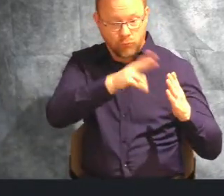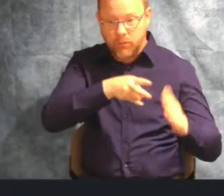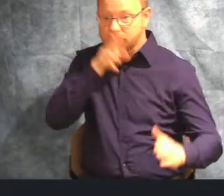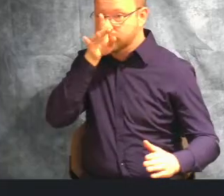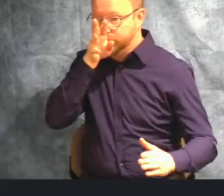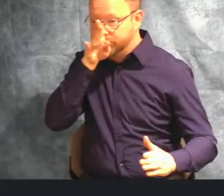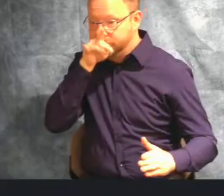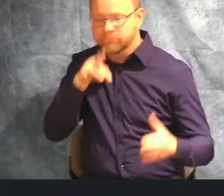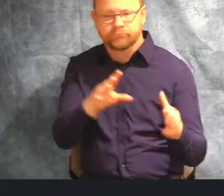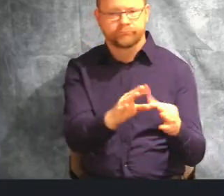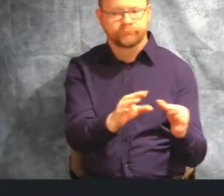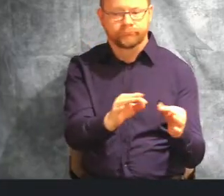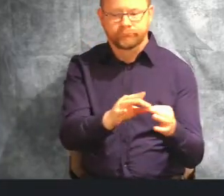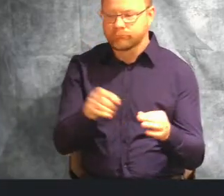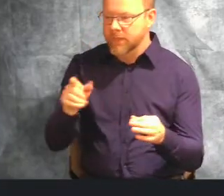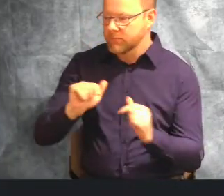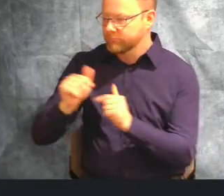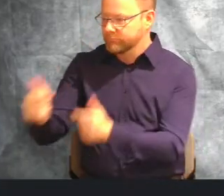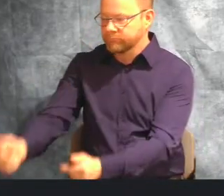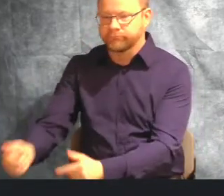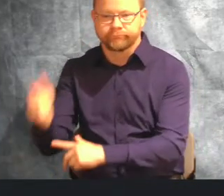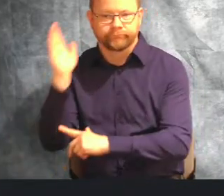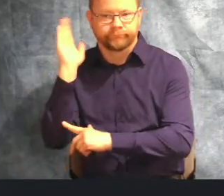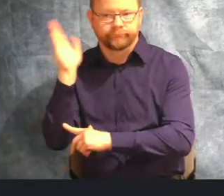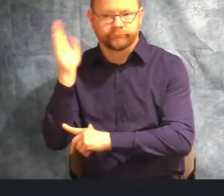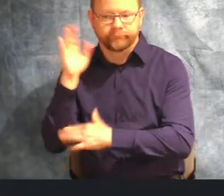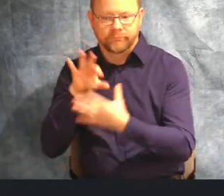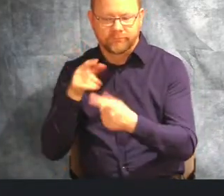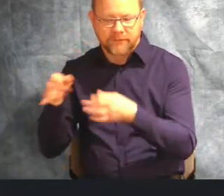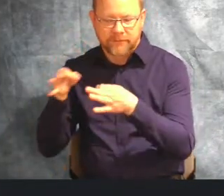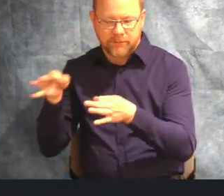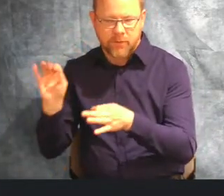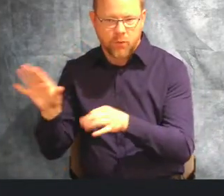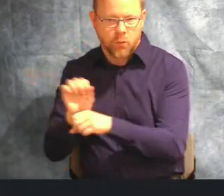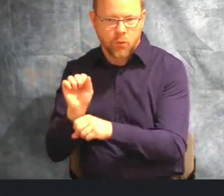u you'll have the opportunity to speak and tell us about the work that you are doing. so